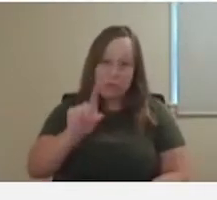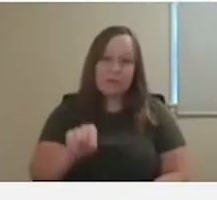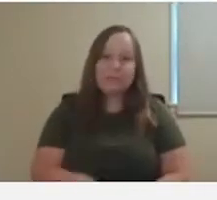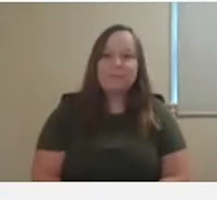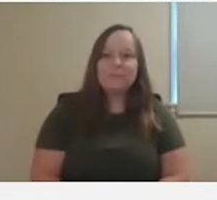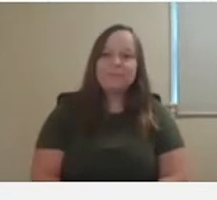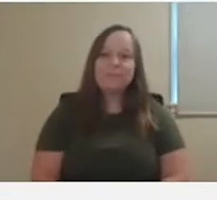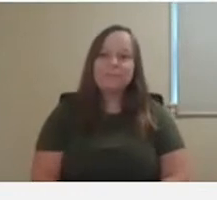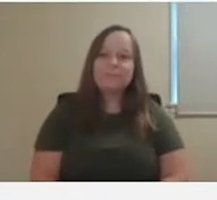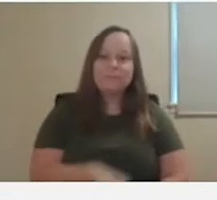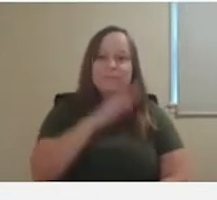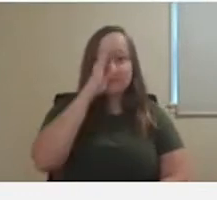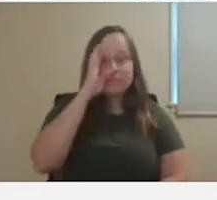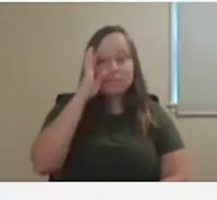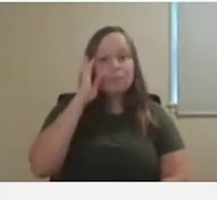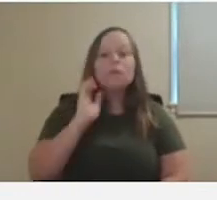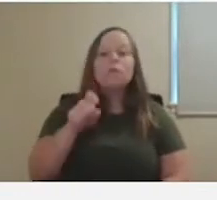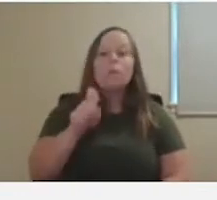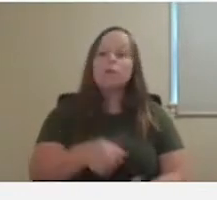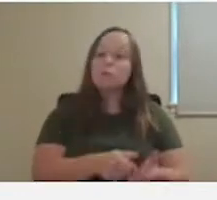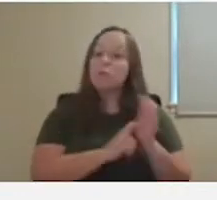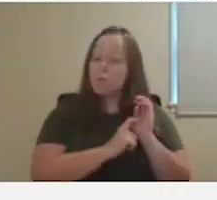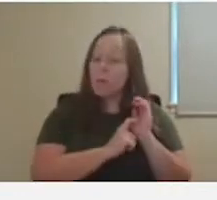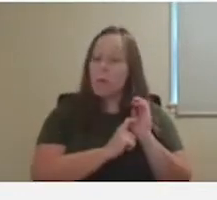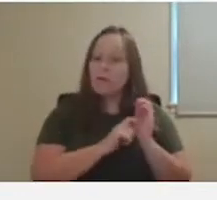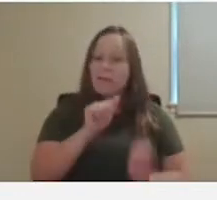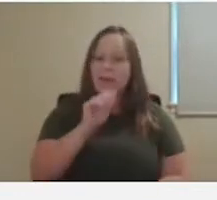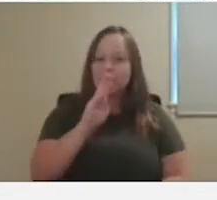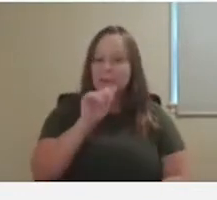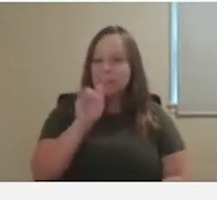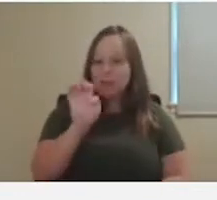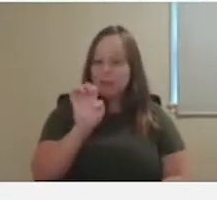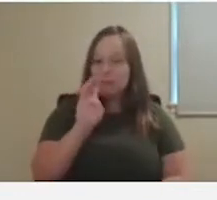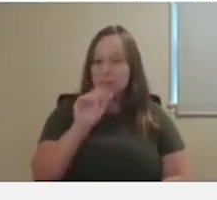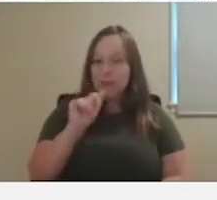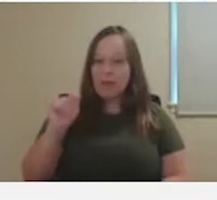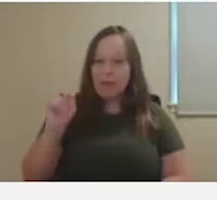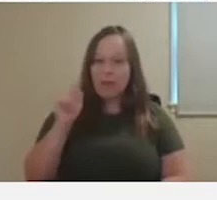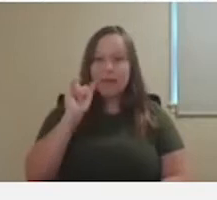You must request an absentee ballot if this is how you would like to cast your vote.